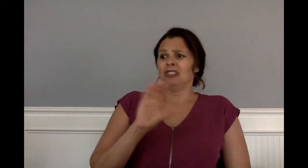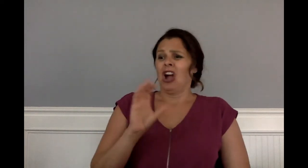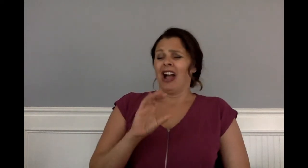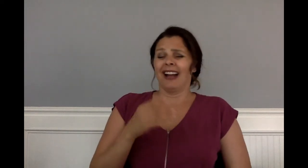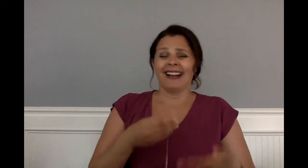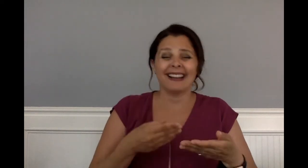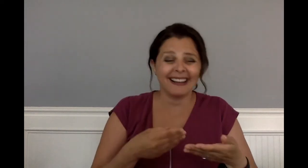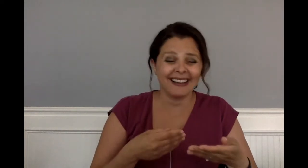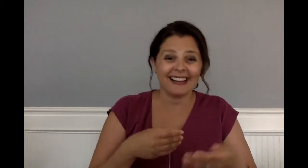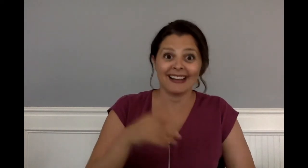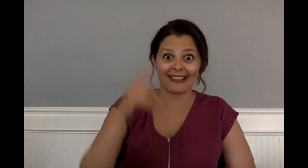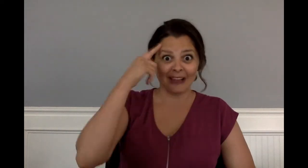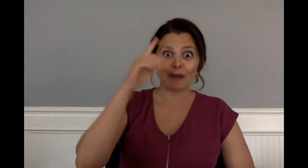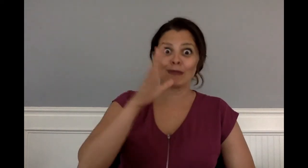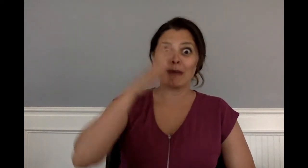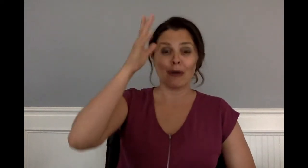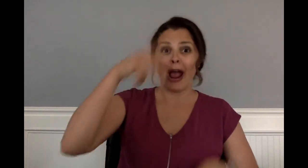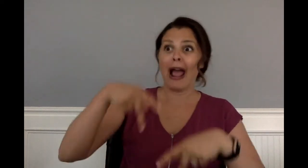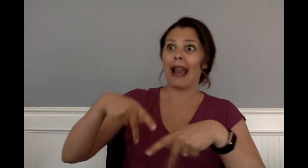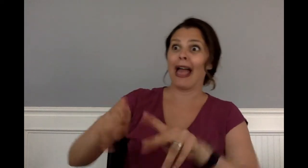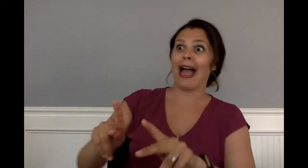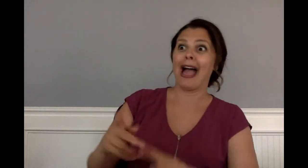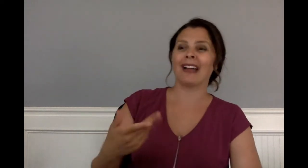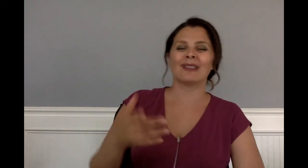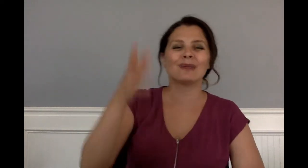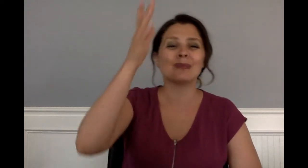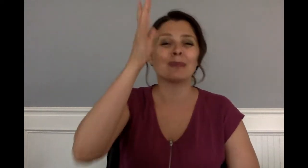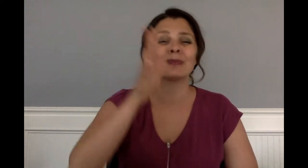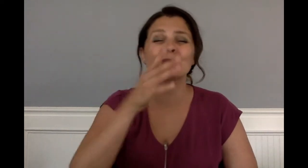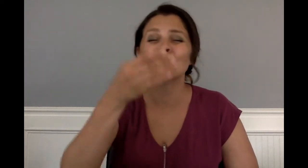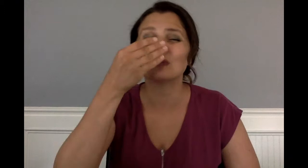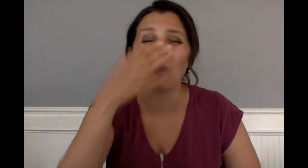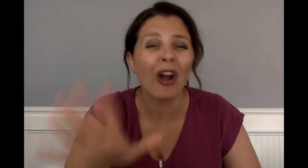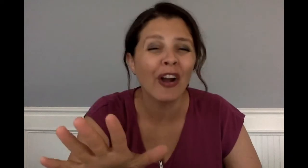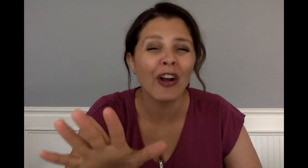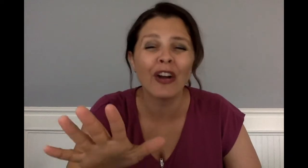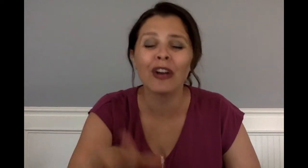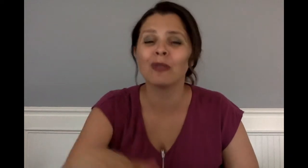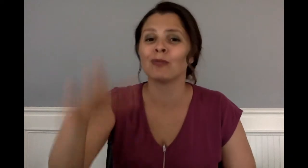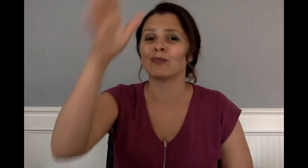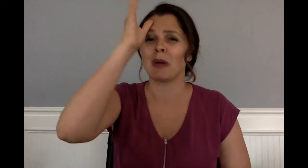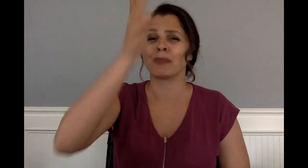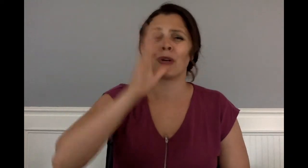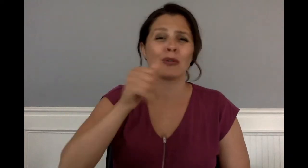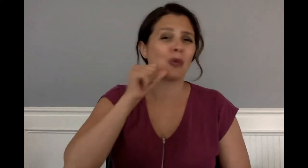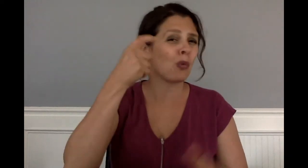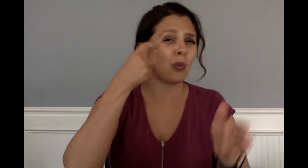Let him? Charlie could probably just go and his grandparents wouldn’t